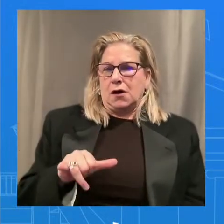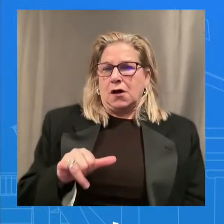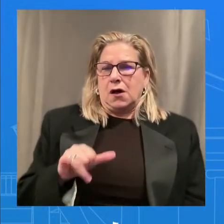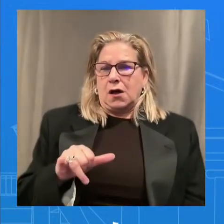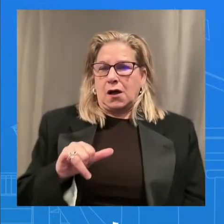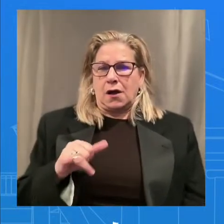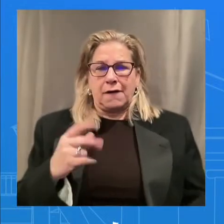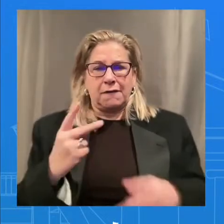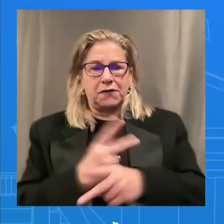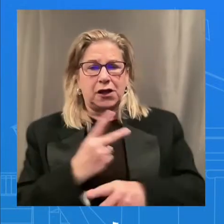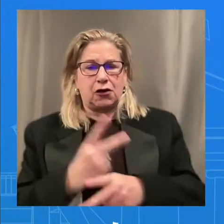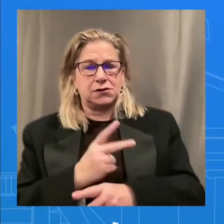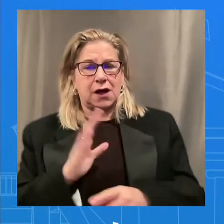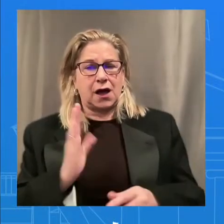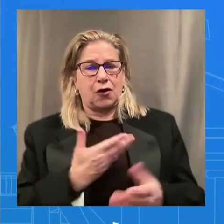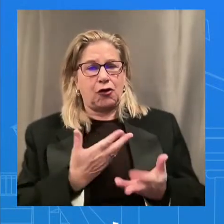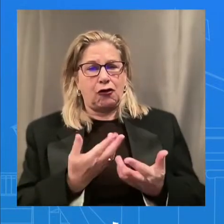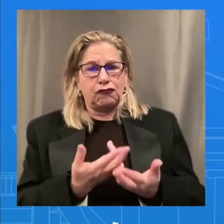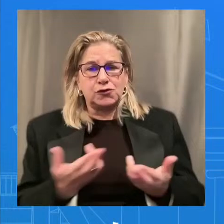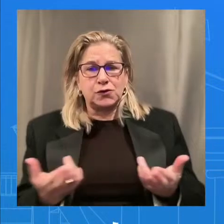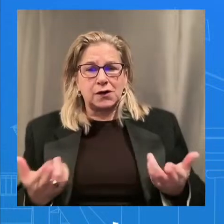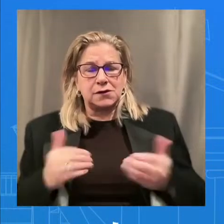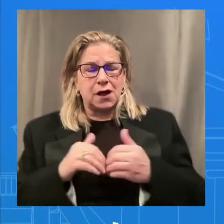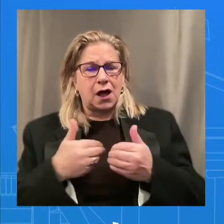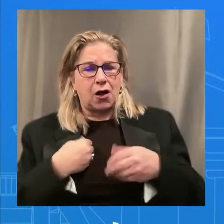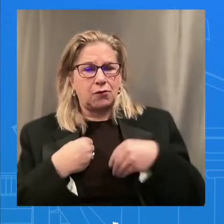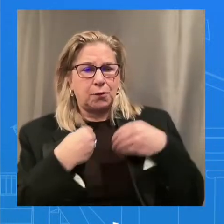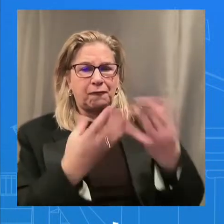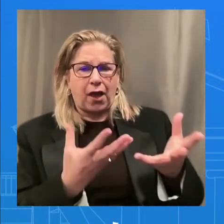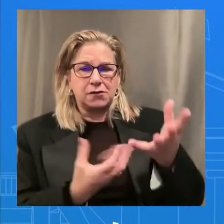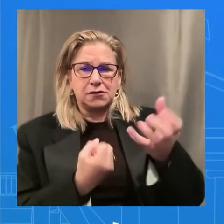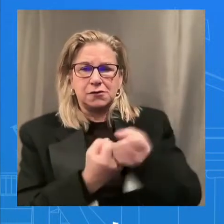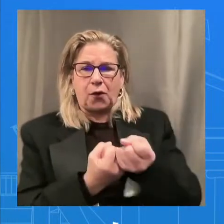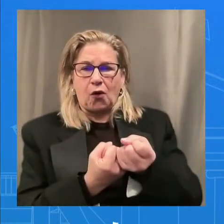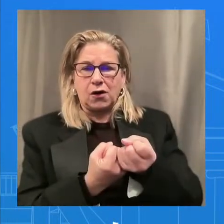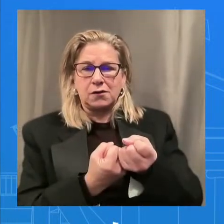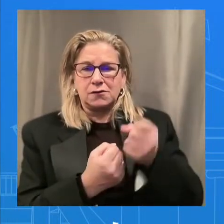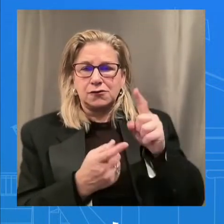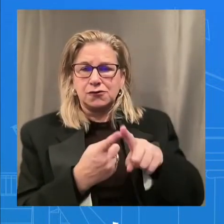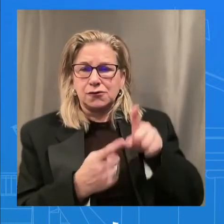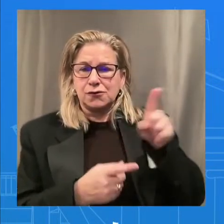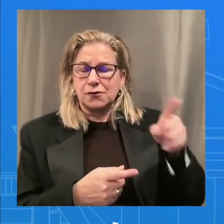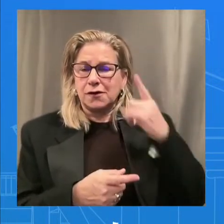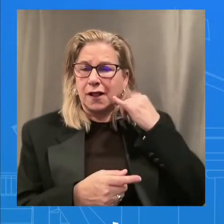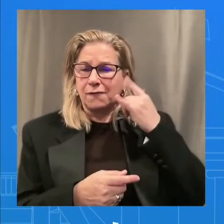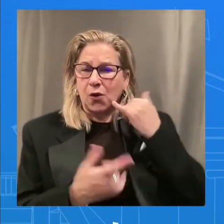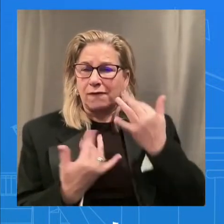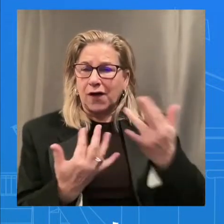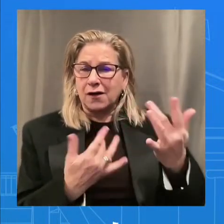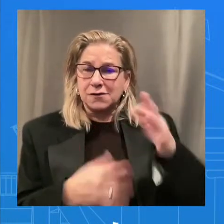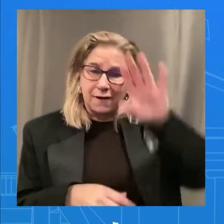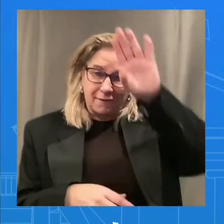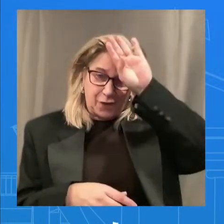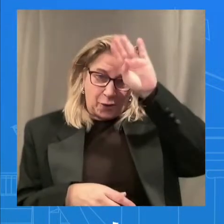and local efforts. Local, state, and federal firefighters continue their fire suppression and containment efforts